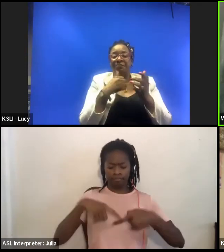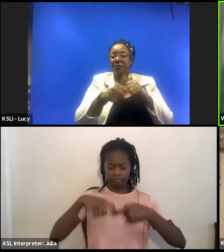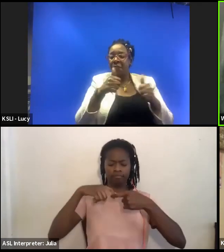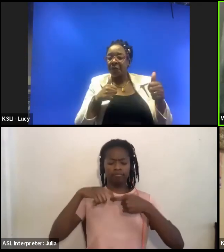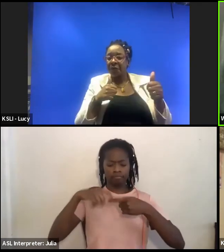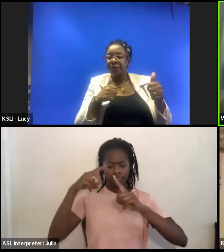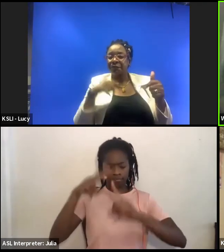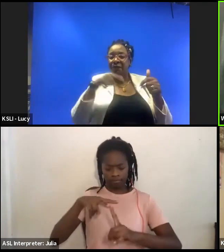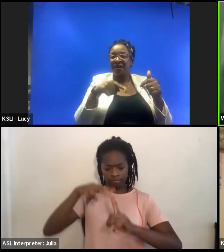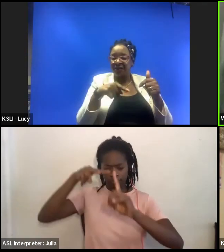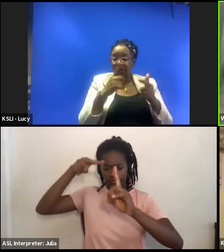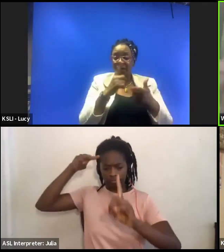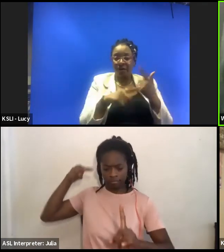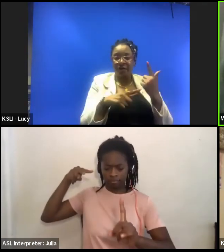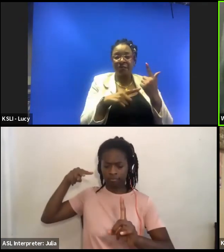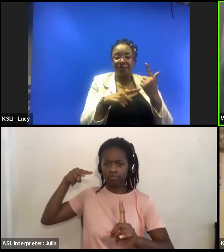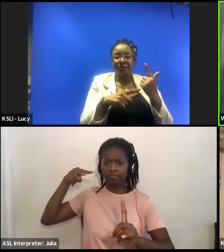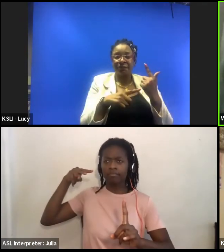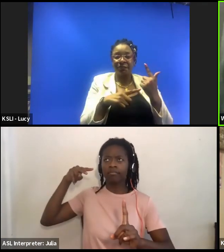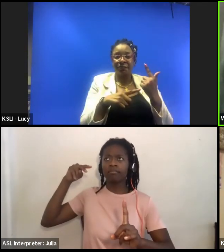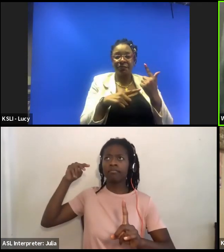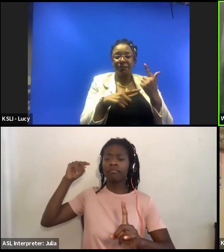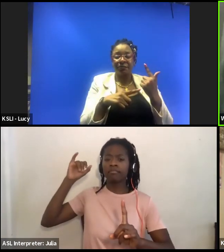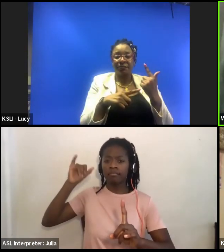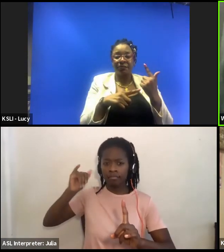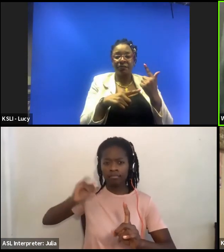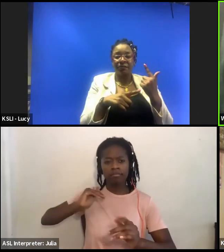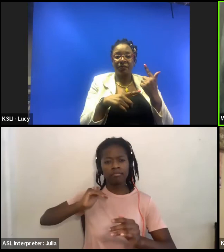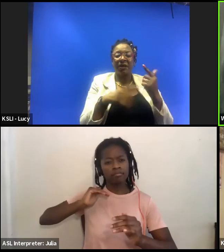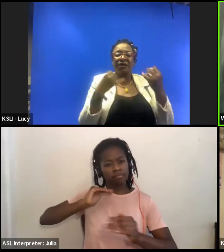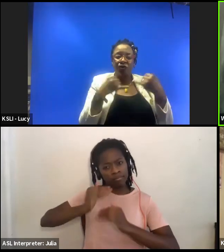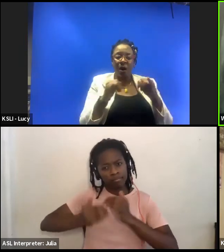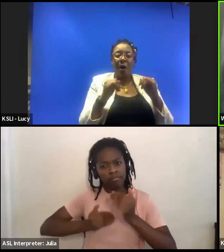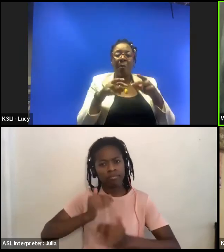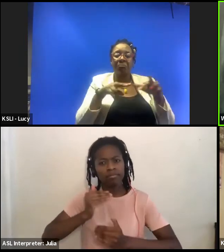and just cruise through everything and take stock